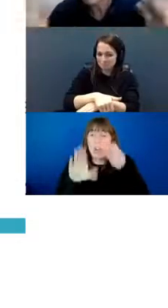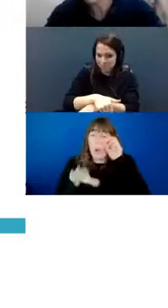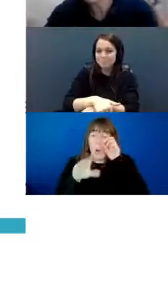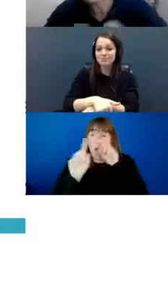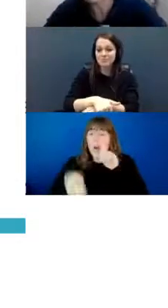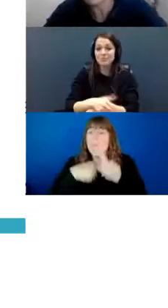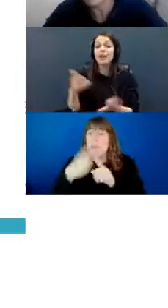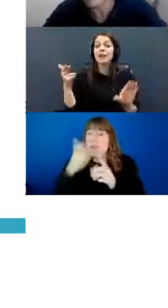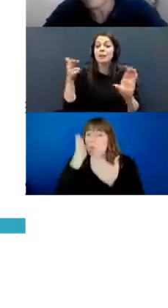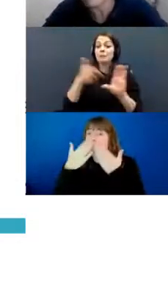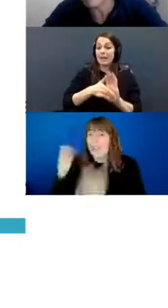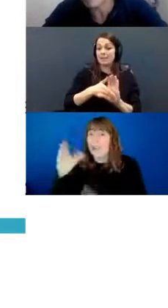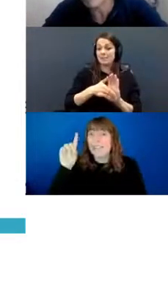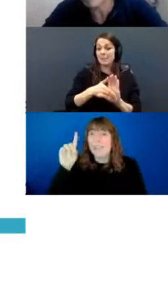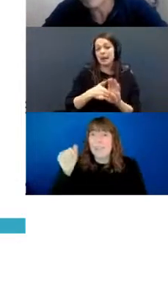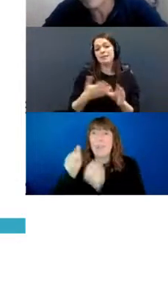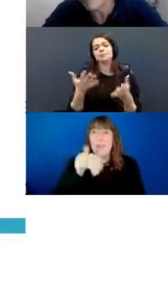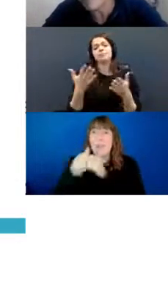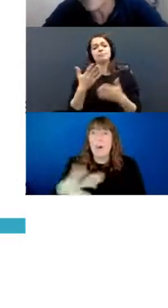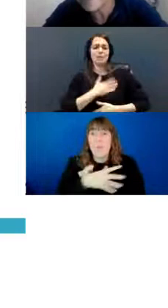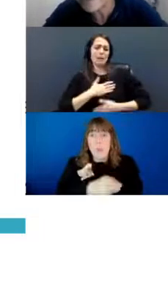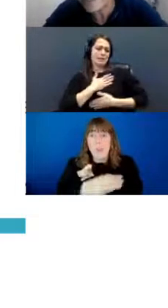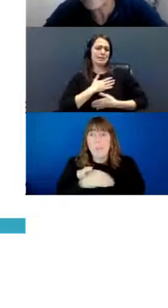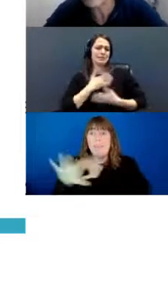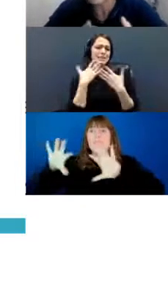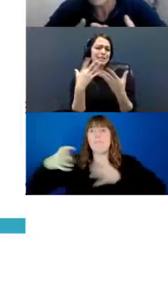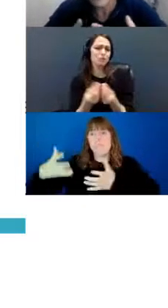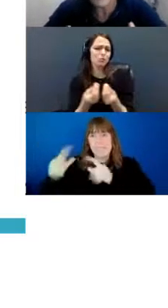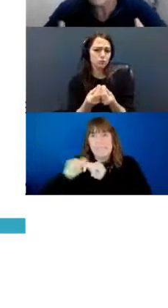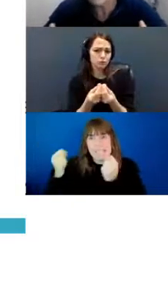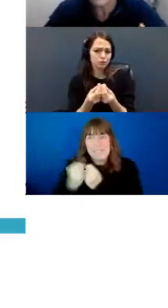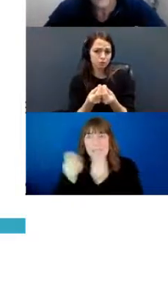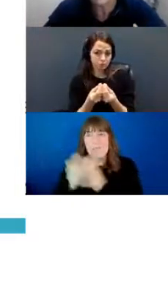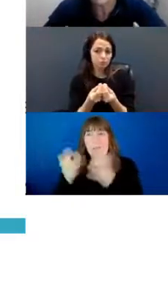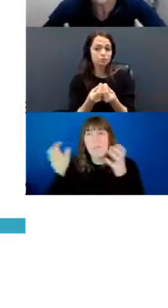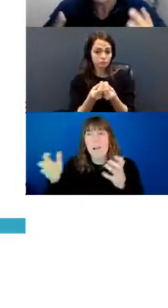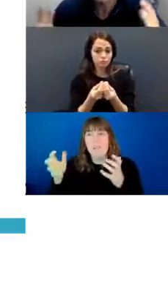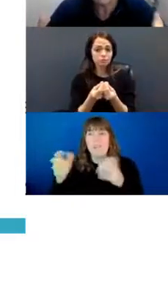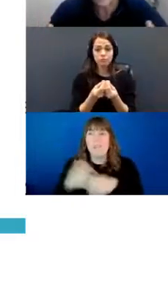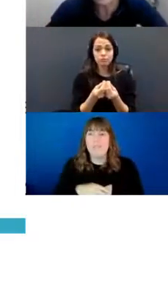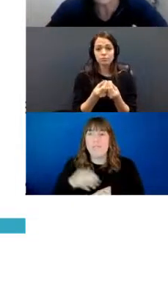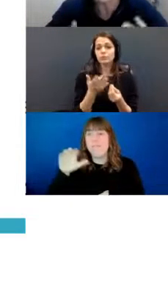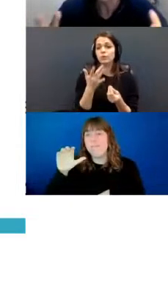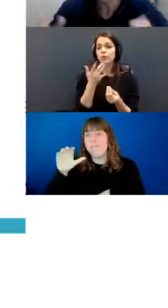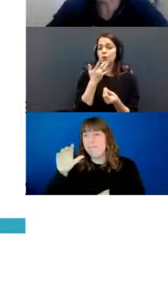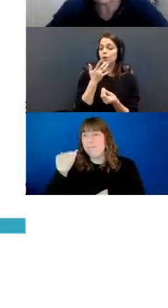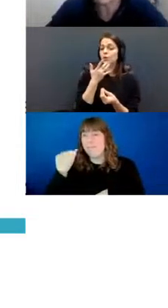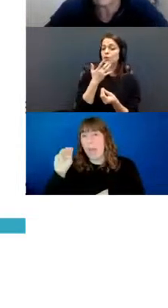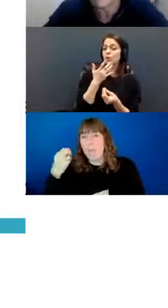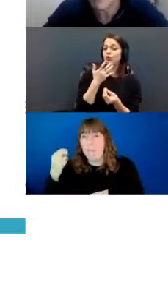the disability felt poverty movement and team andrea steph rebecca everybody that was working